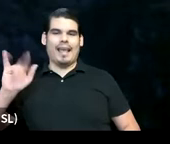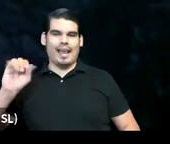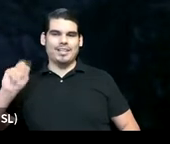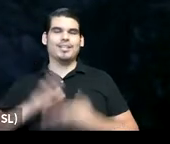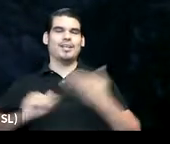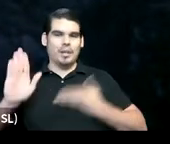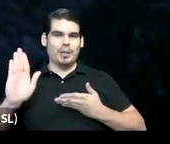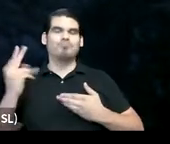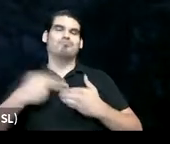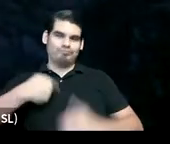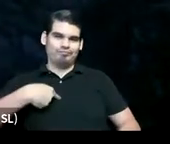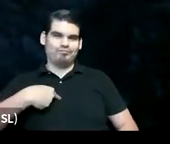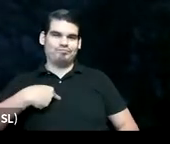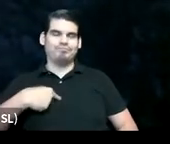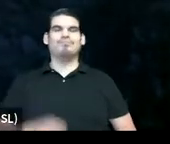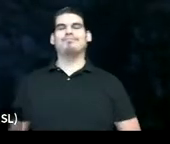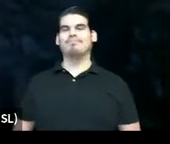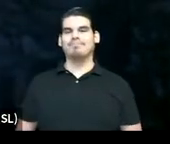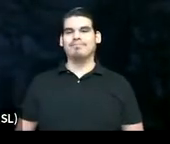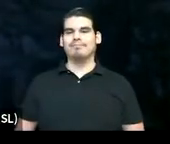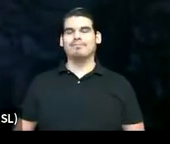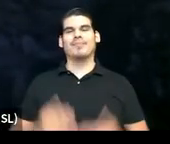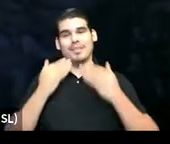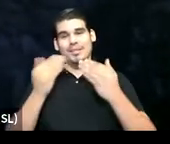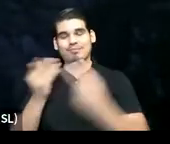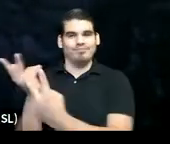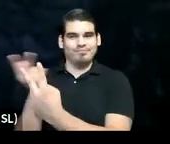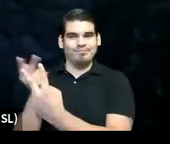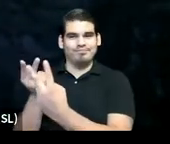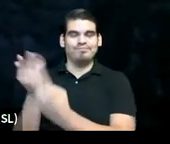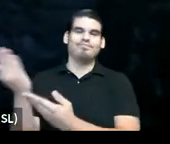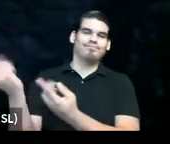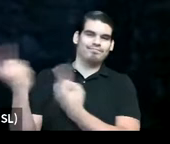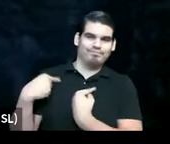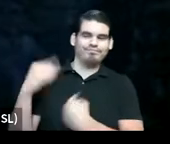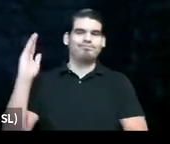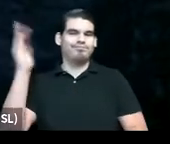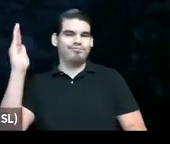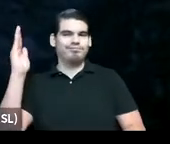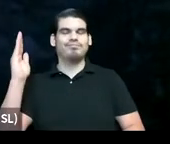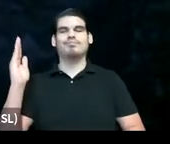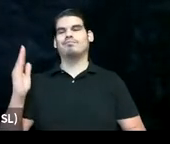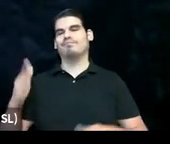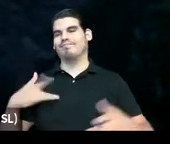go ahead and jump into it. And I think I'm gonna pass it off to our next presenter. RAD Region I Bourne: Howdy y'all.